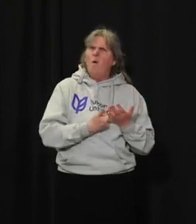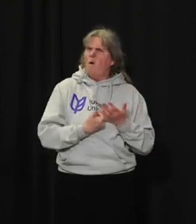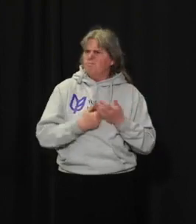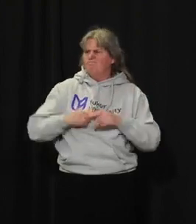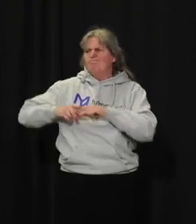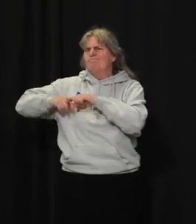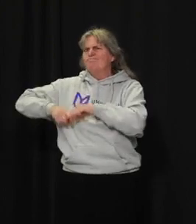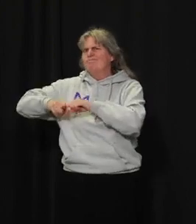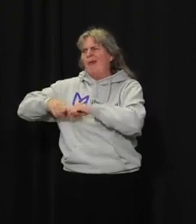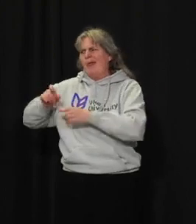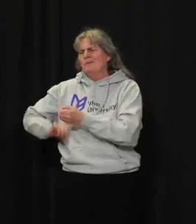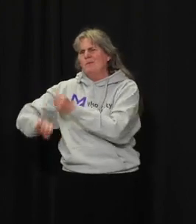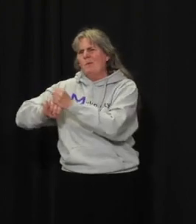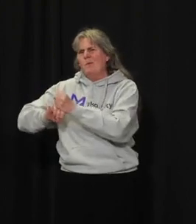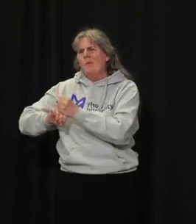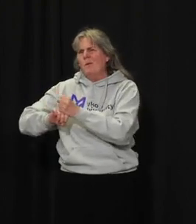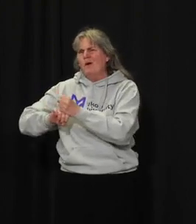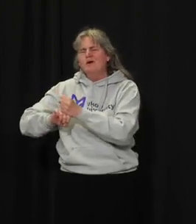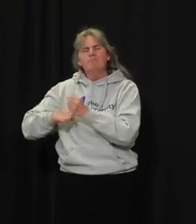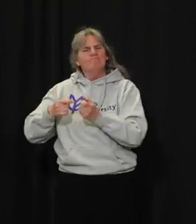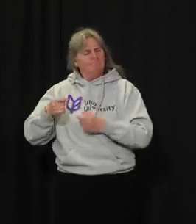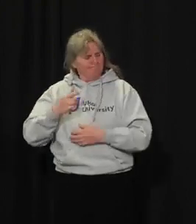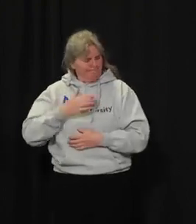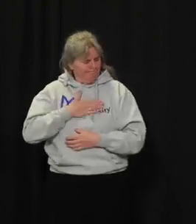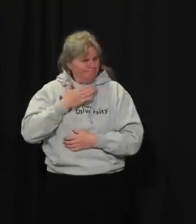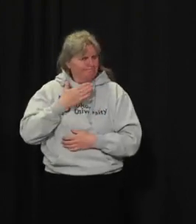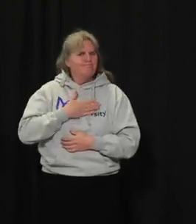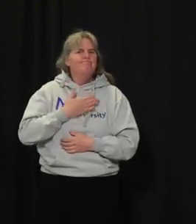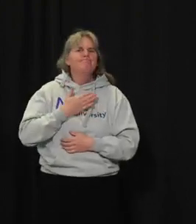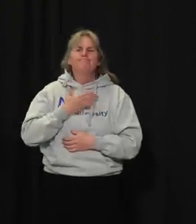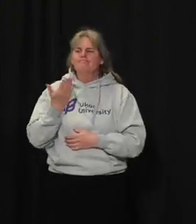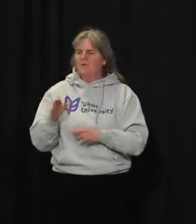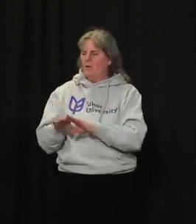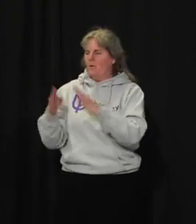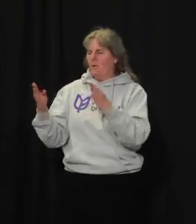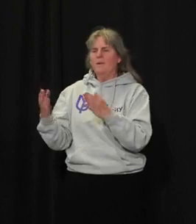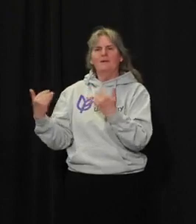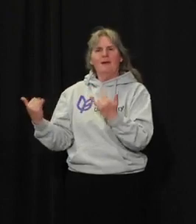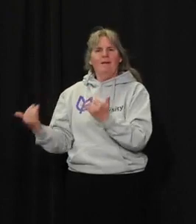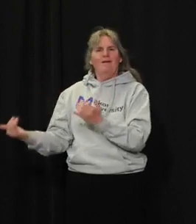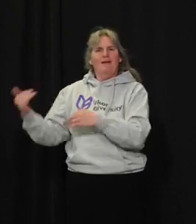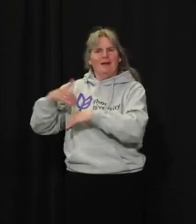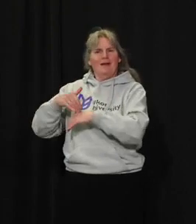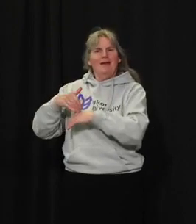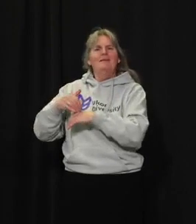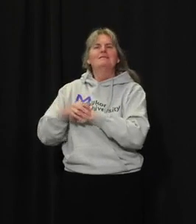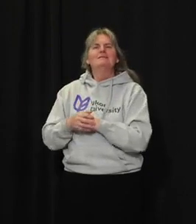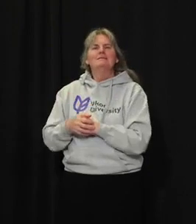they rely on this support. I'm very pleased that these centres can once again accept